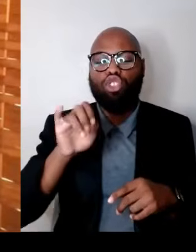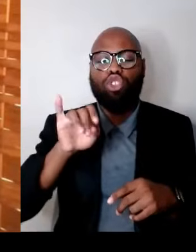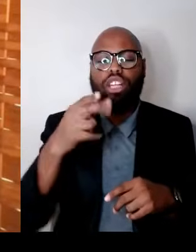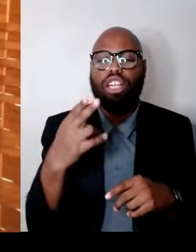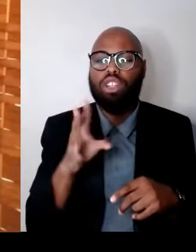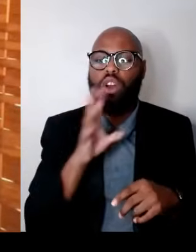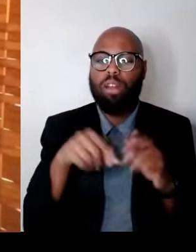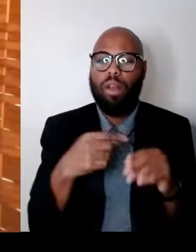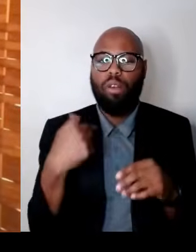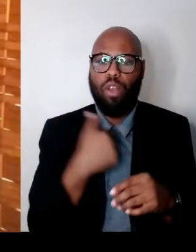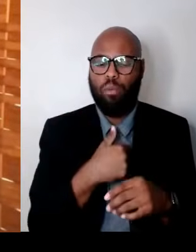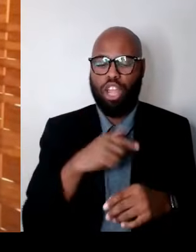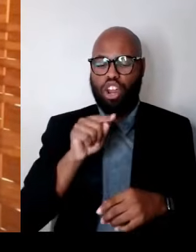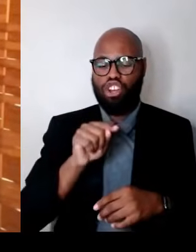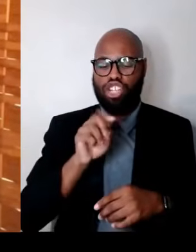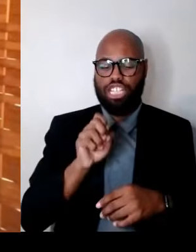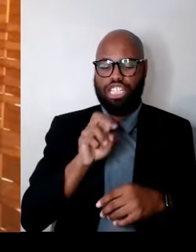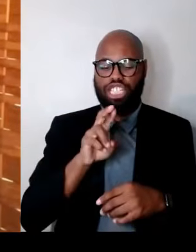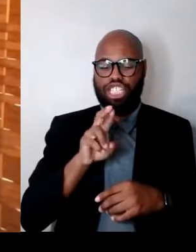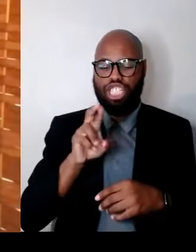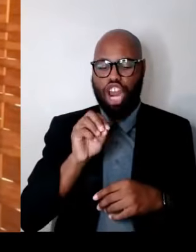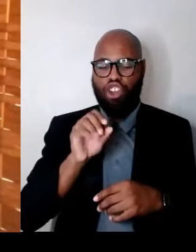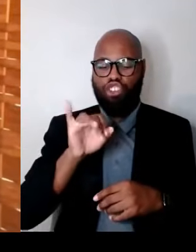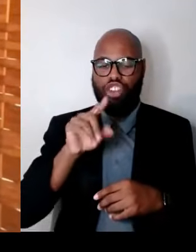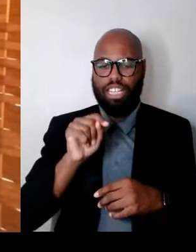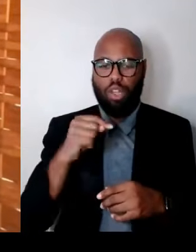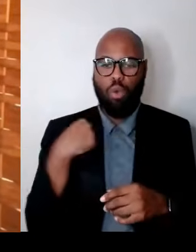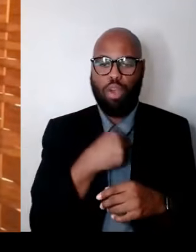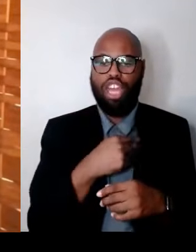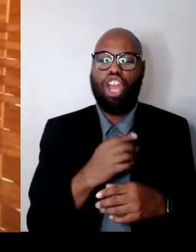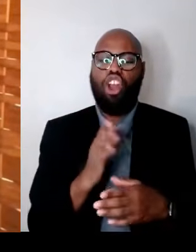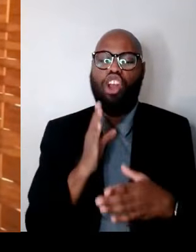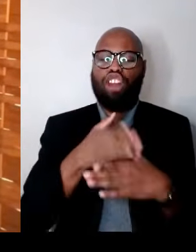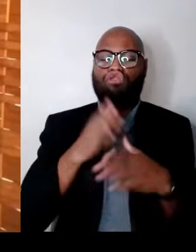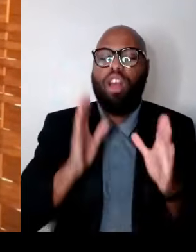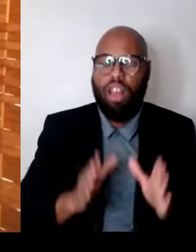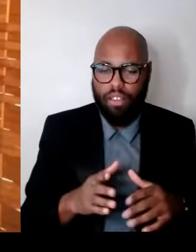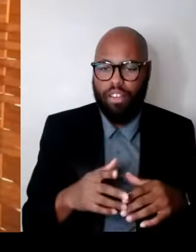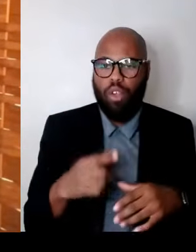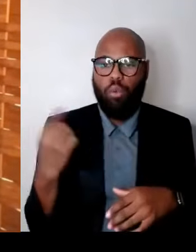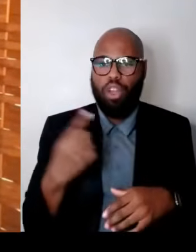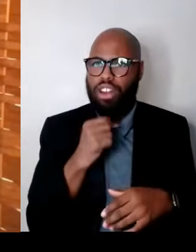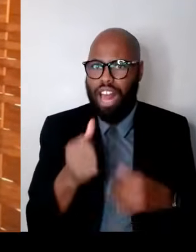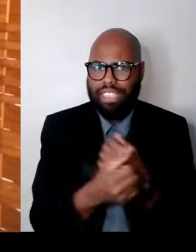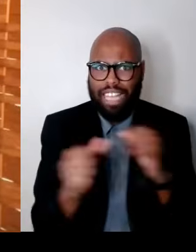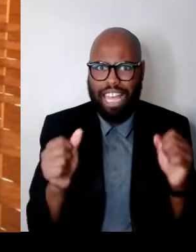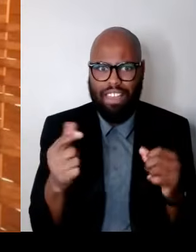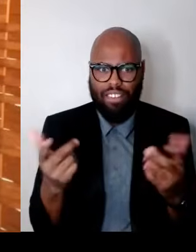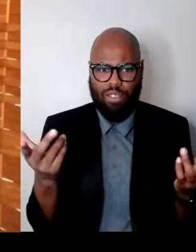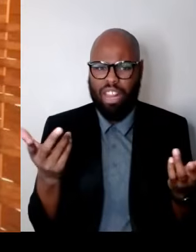that we are disruptive, that we are not safe. When we look at it, we are like, "Where's our safety,